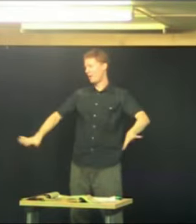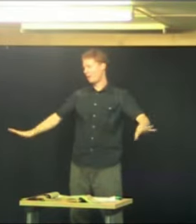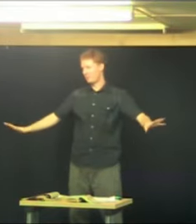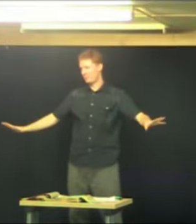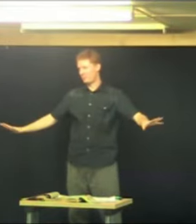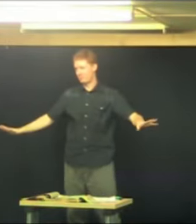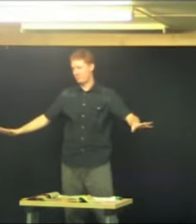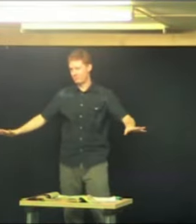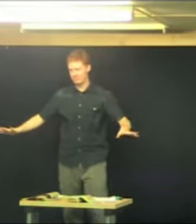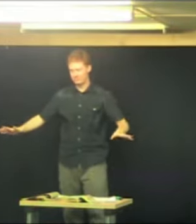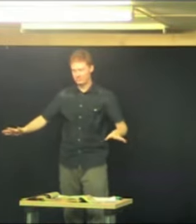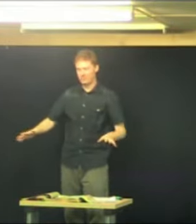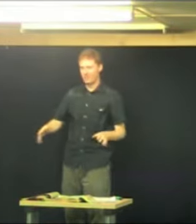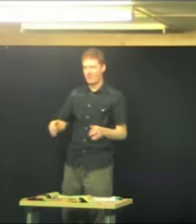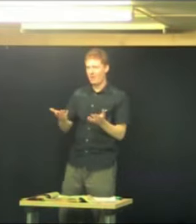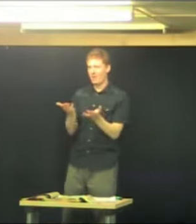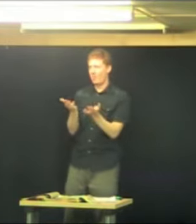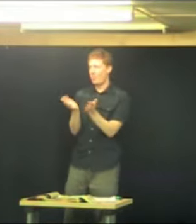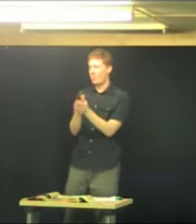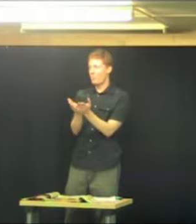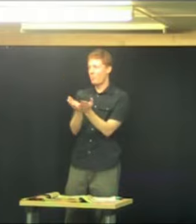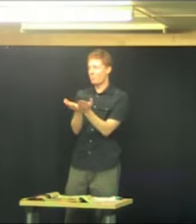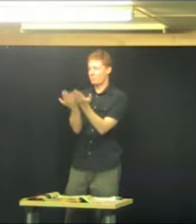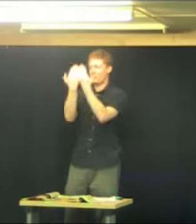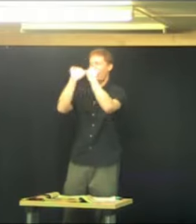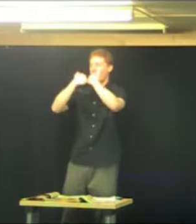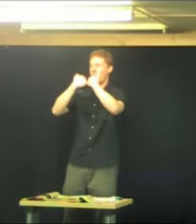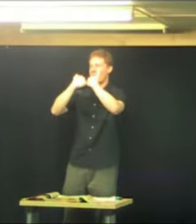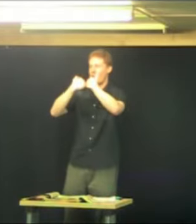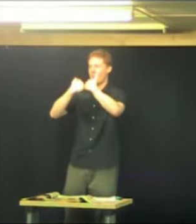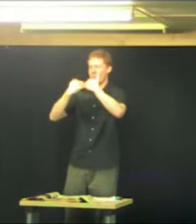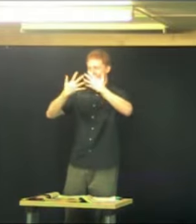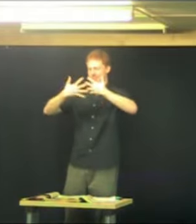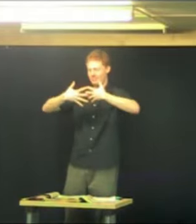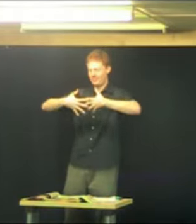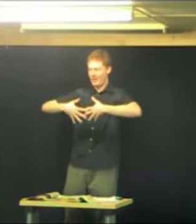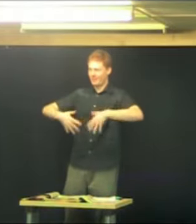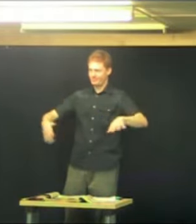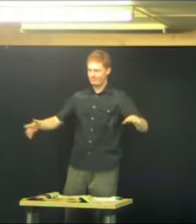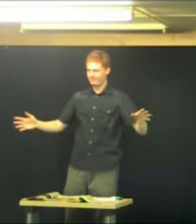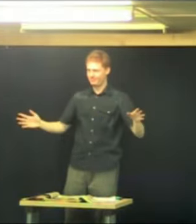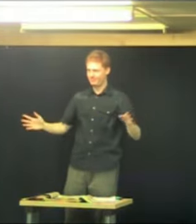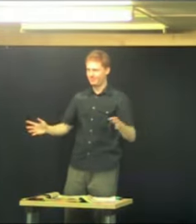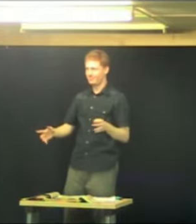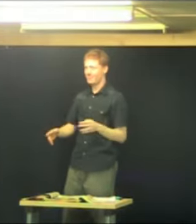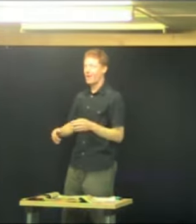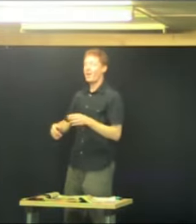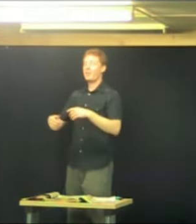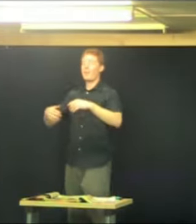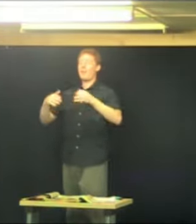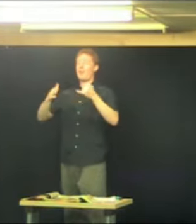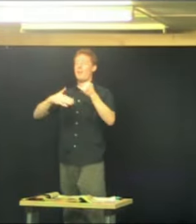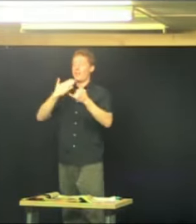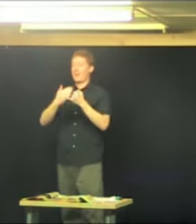and eventually your relationship will unravel and end the same as the phone bookes turned upside down and unravelling and the end result is that your relationship with God is finished